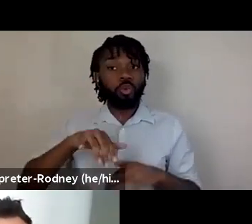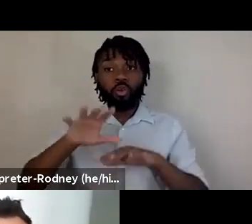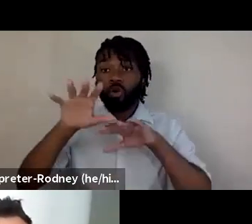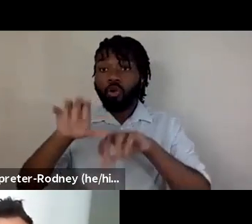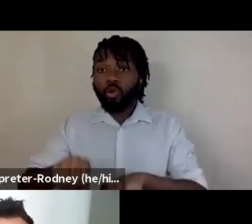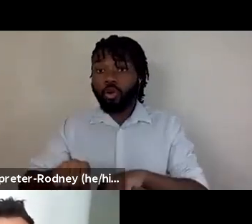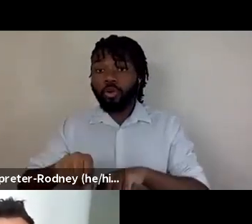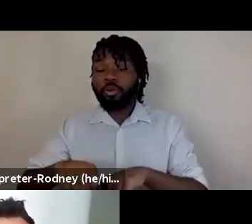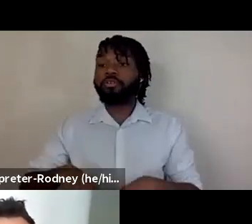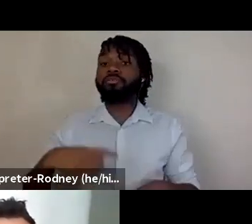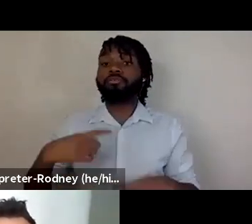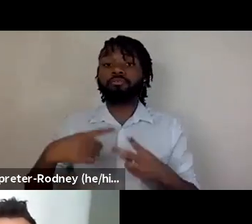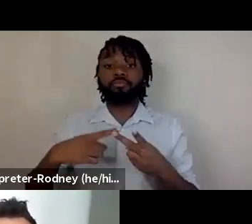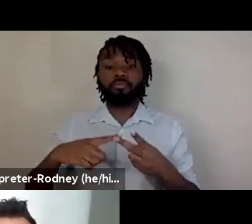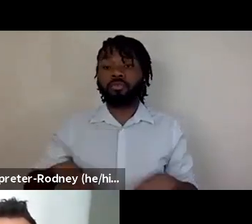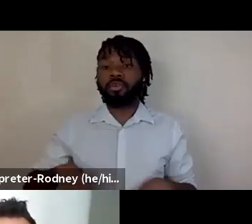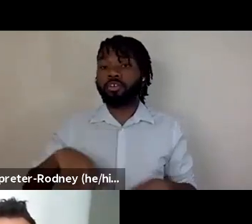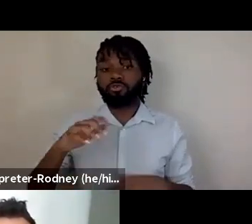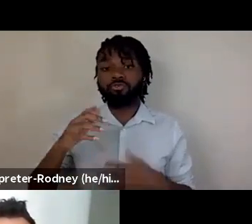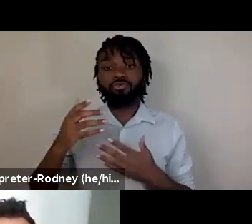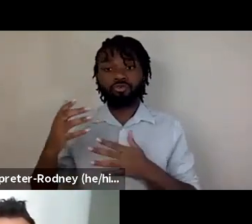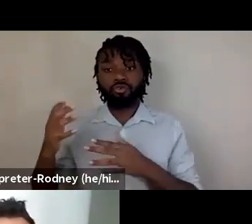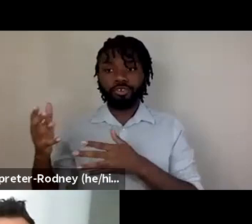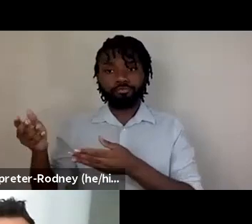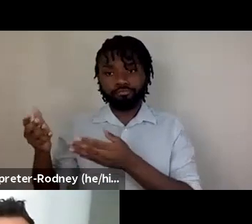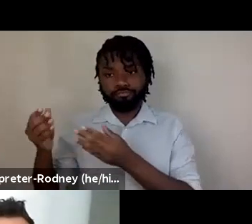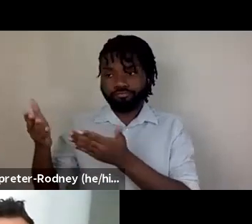and Atlantic slavery created both prisons and abolition.